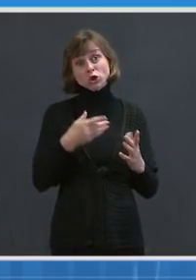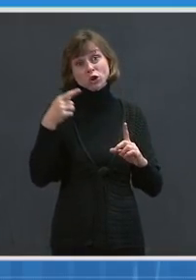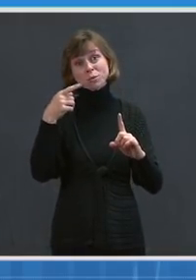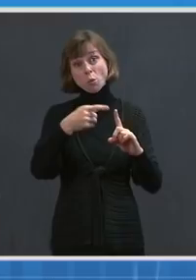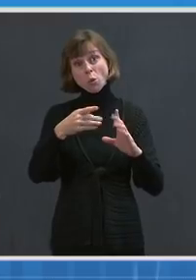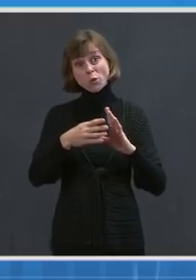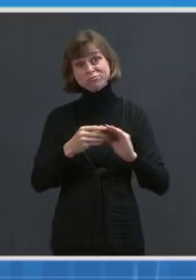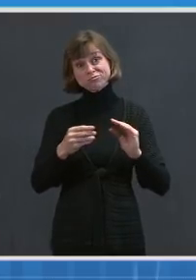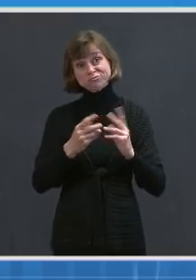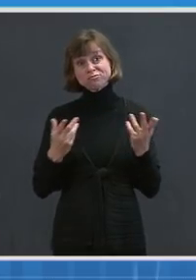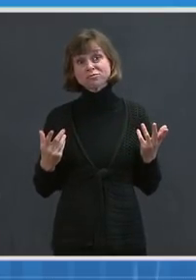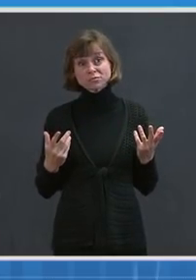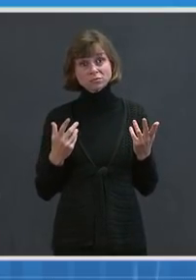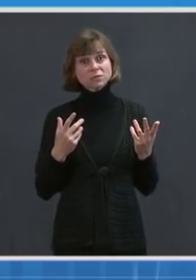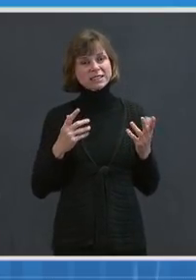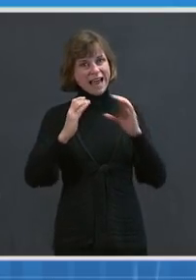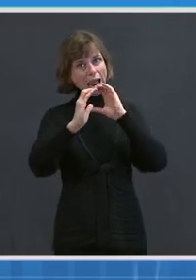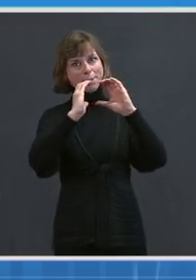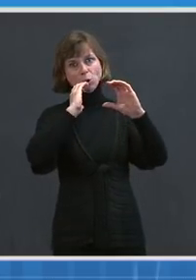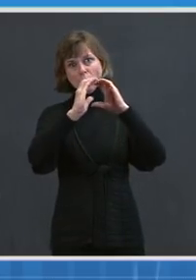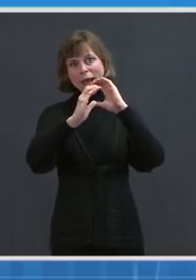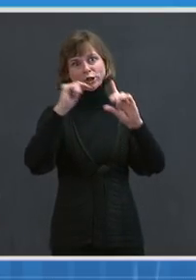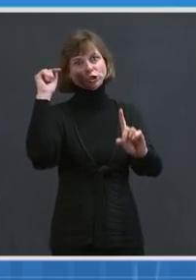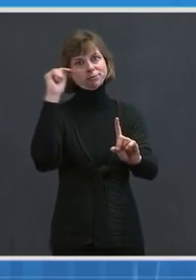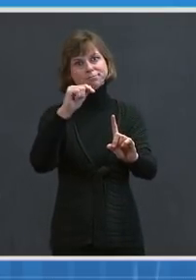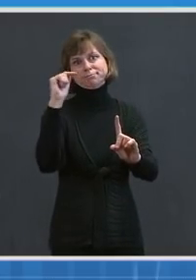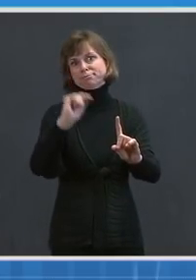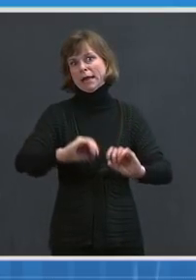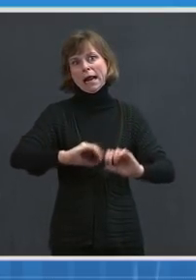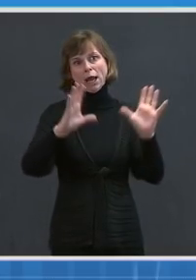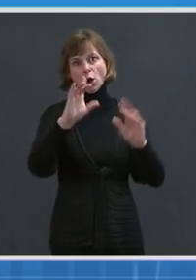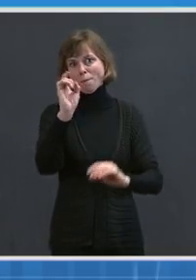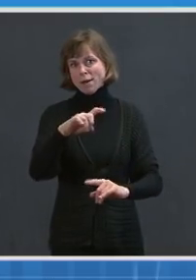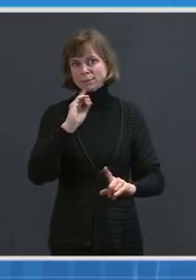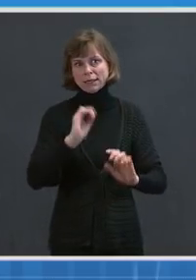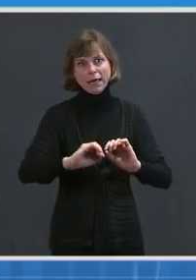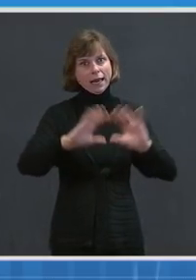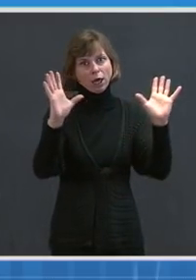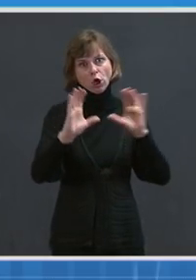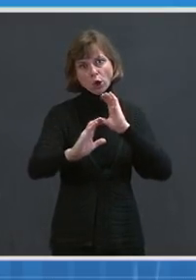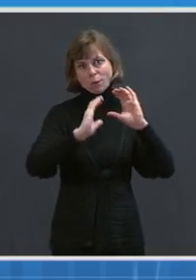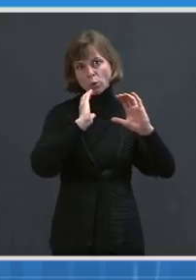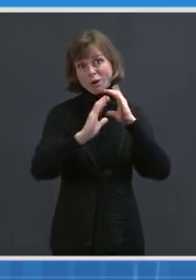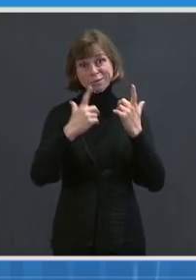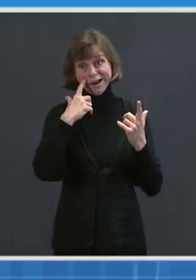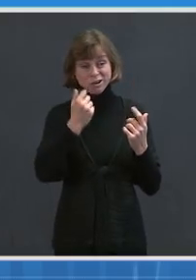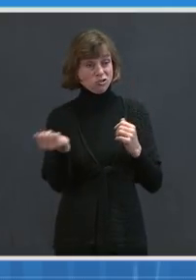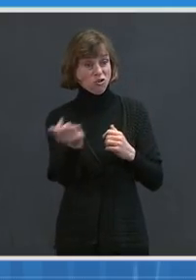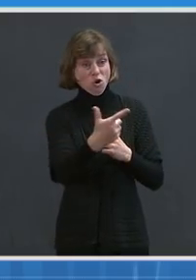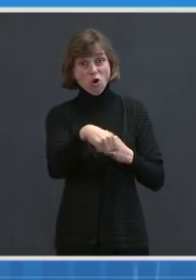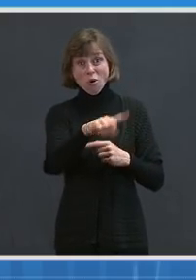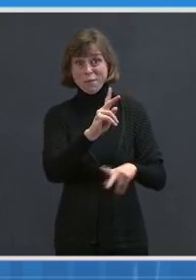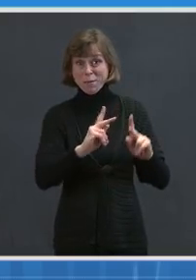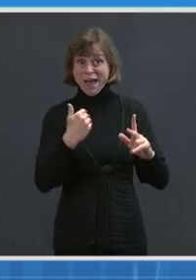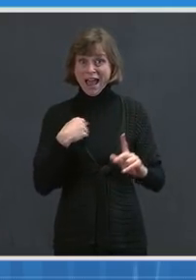to ensure that the communication is crystal clear -- and that is because everyone has their specific scenario of what they're trying and wanting to do.